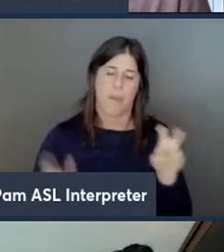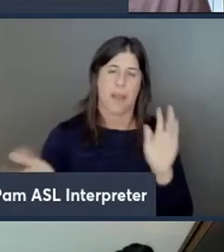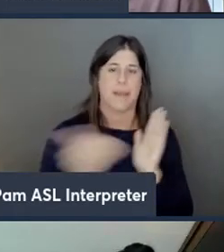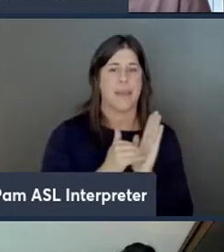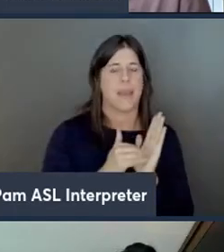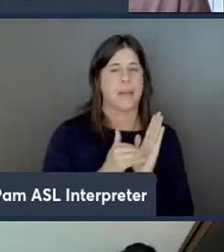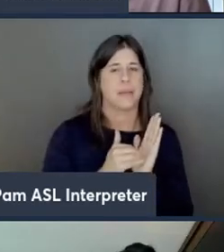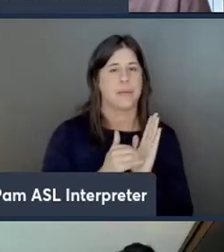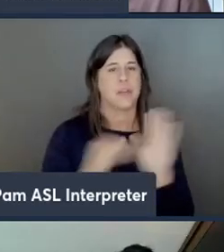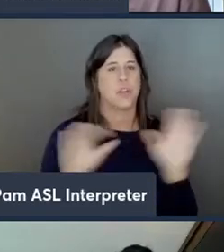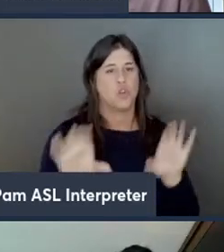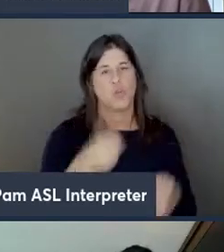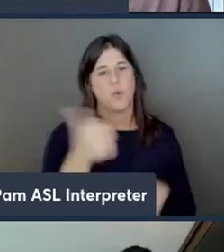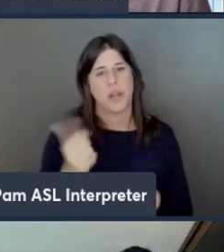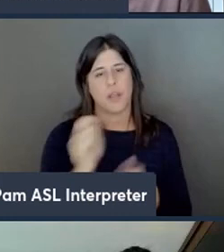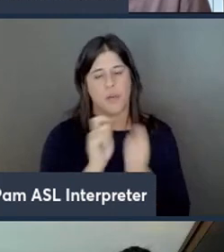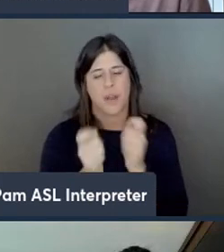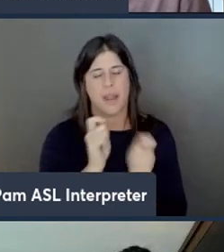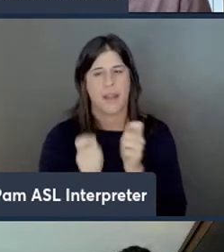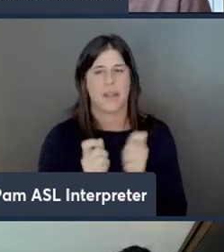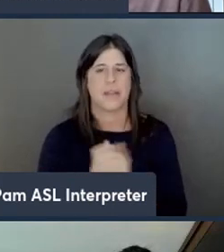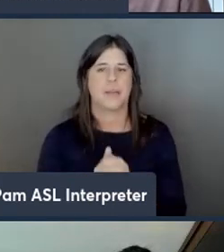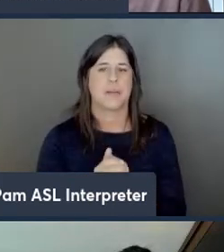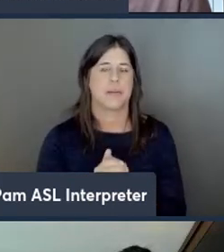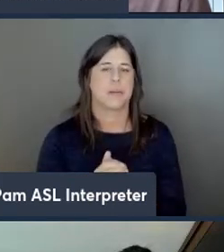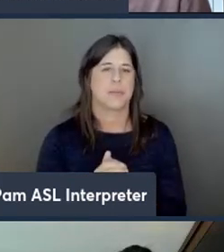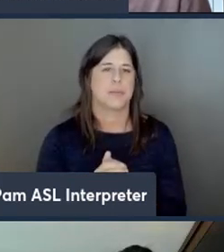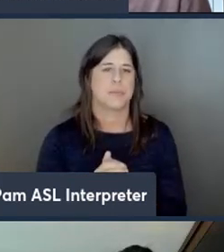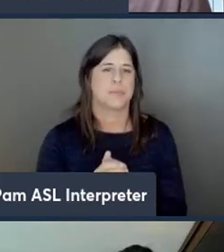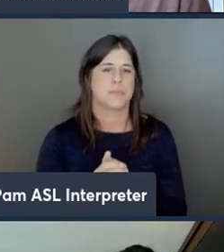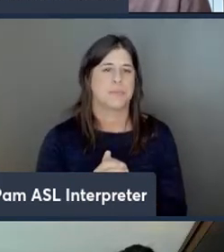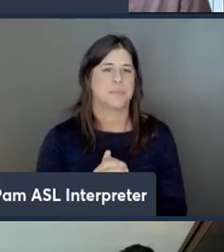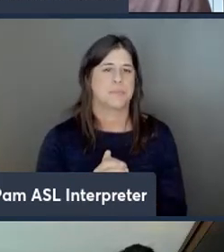do another edit and switch to the other variation